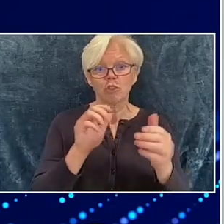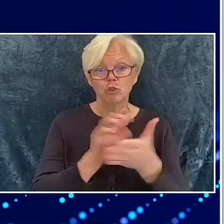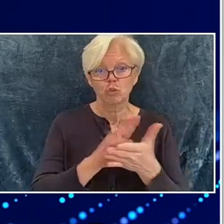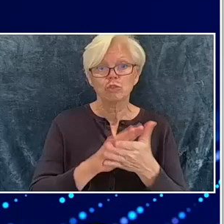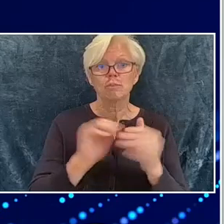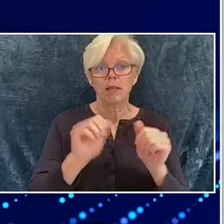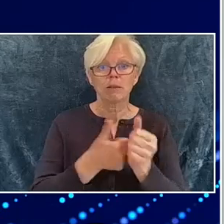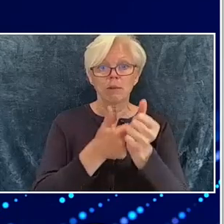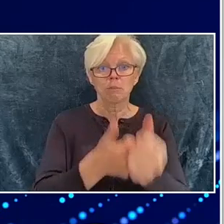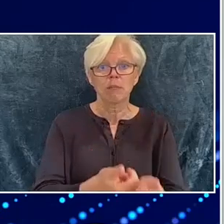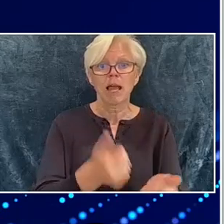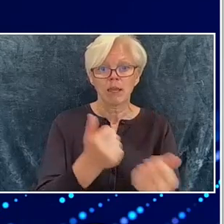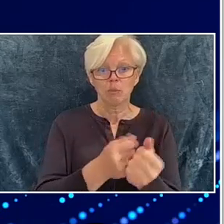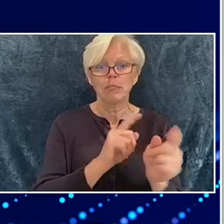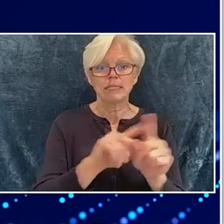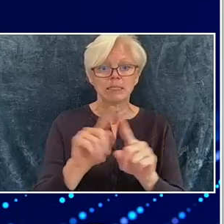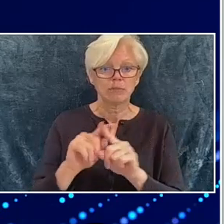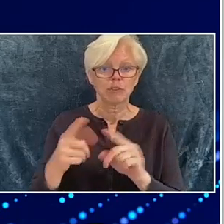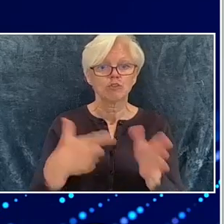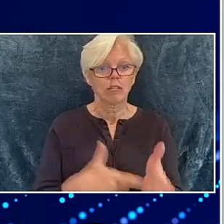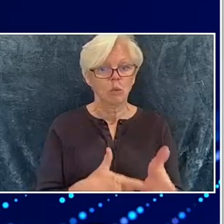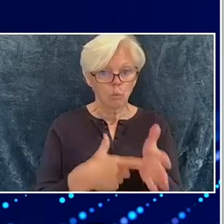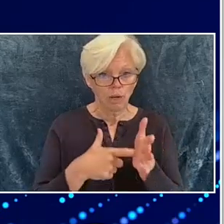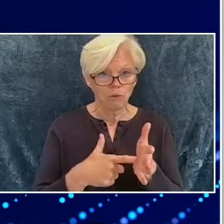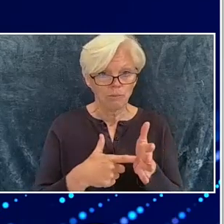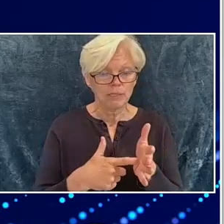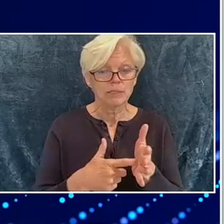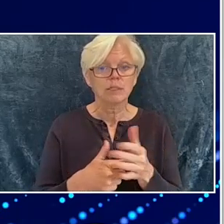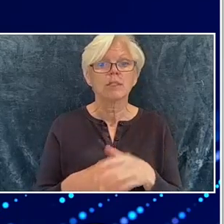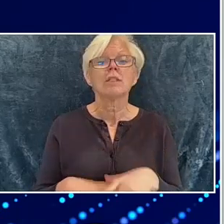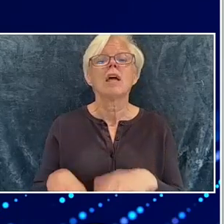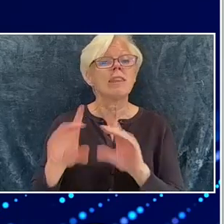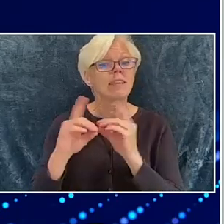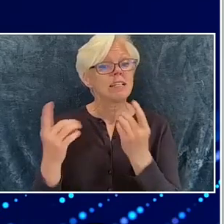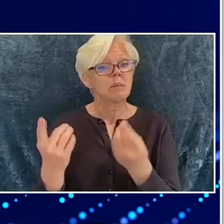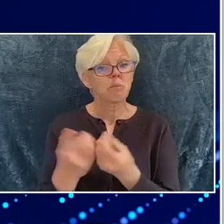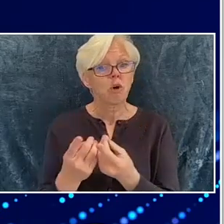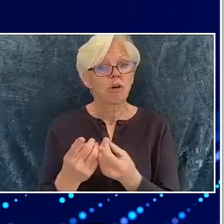various requirements. And the Department doesn't necessarily agree with that.